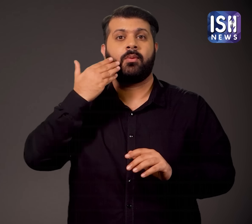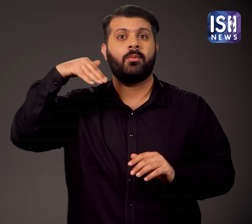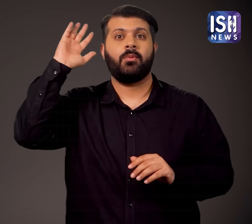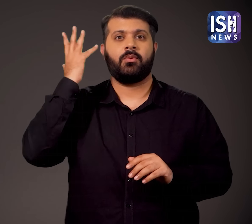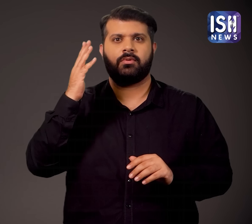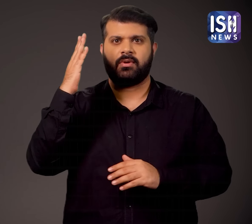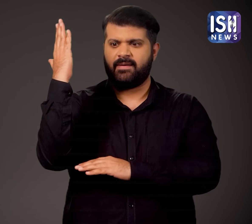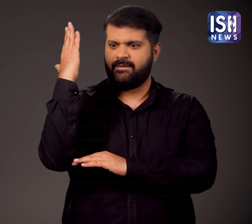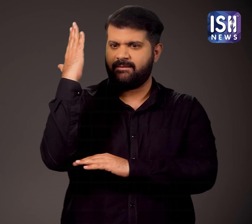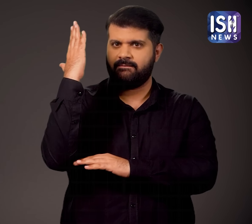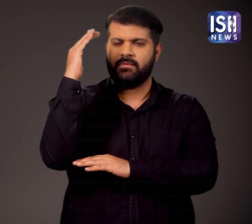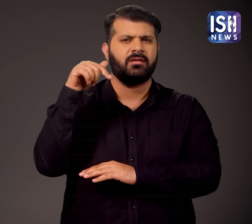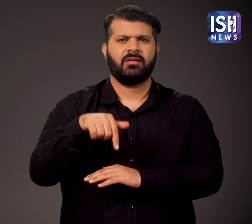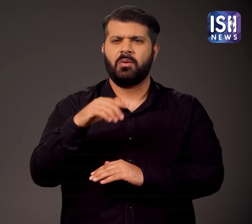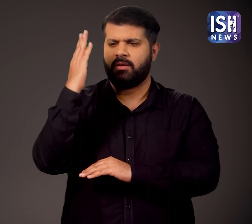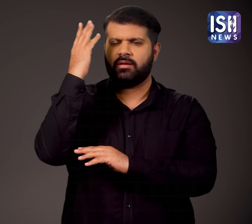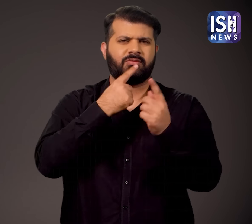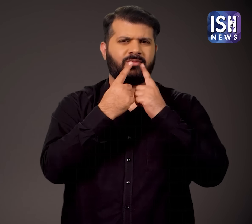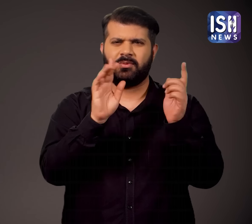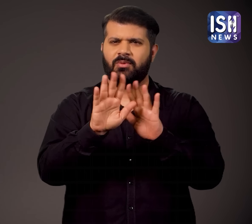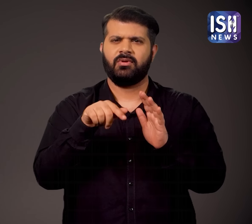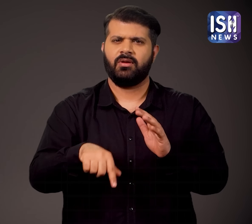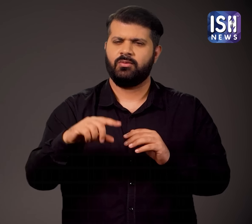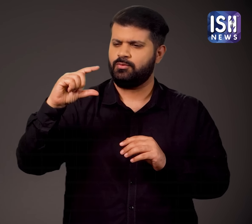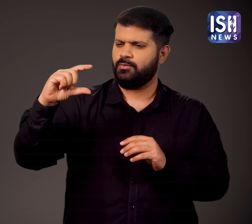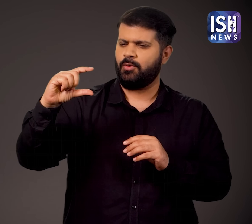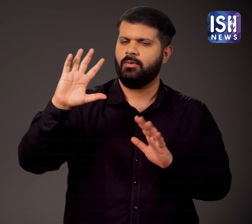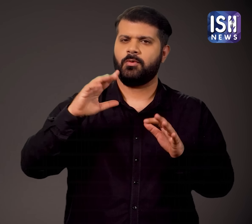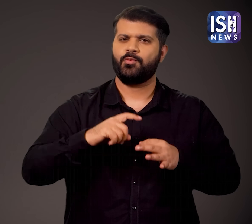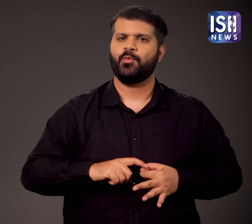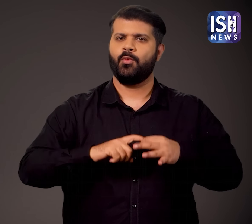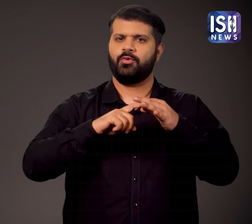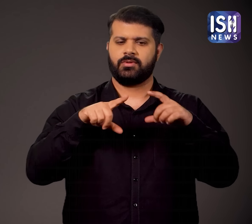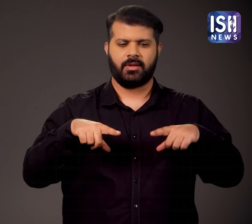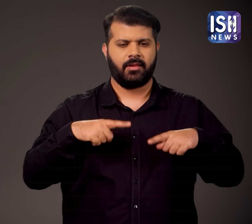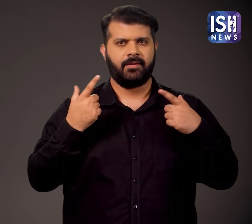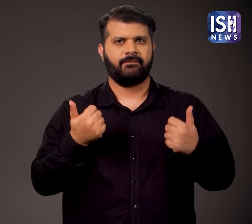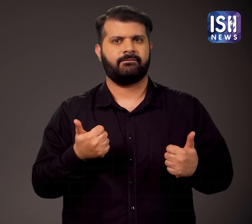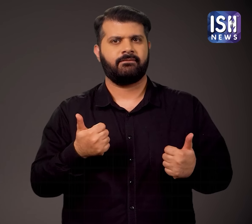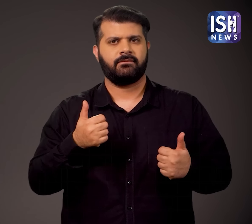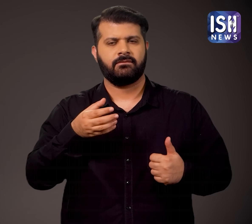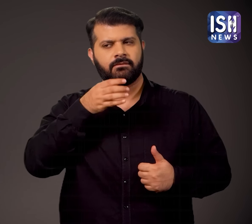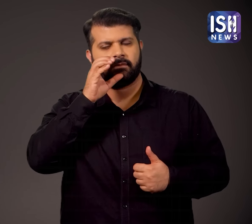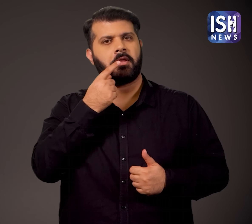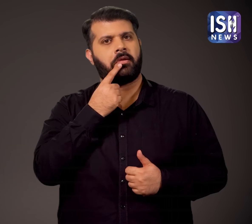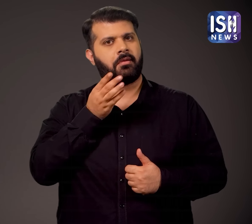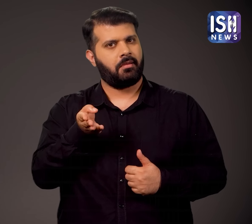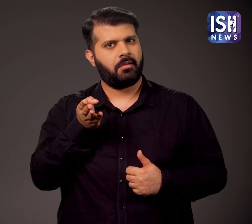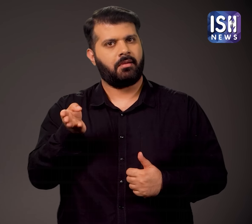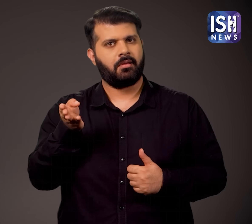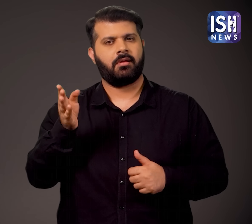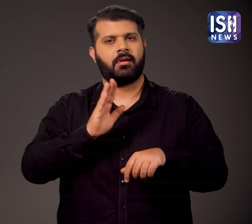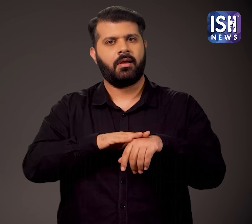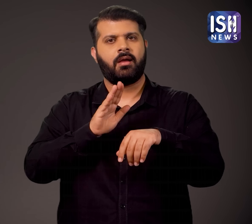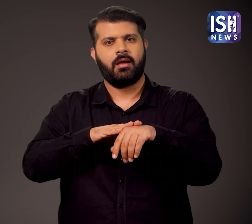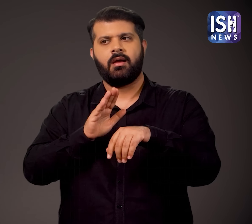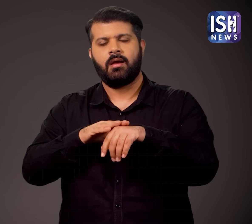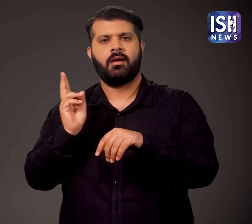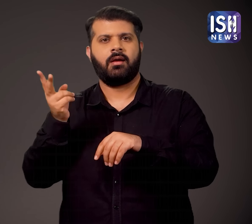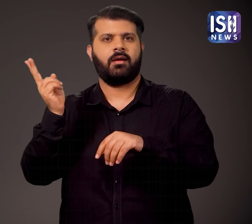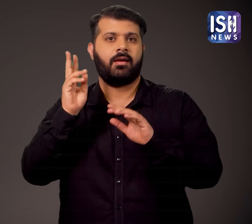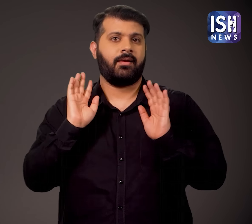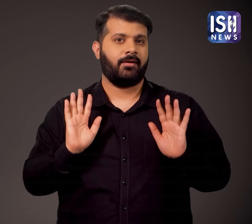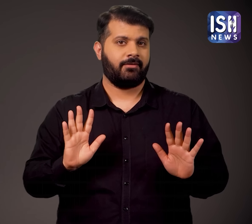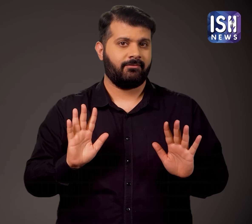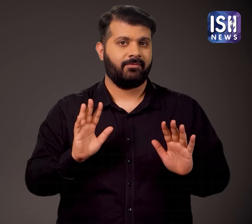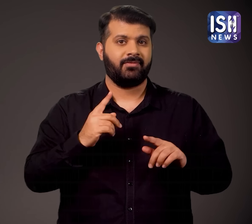Instead of drinking large quantities of cheap alcohol, Gen Z prefer premium drinks for the experience rather than intoxication.